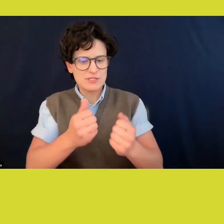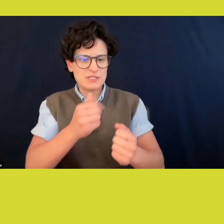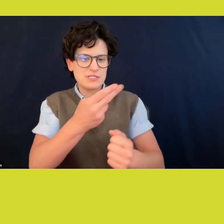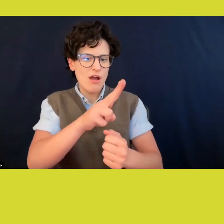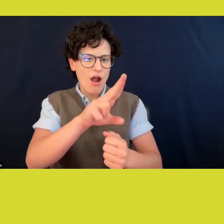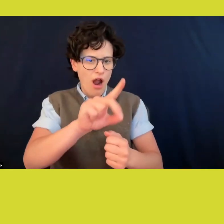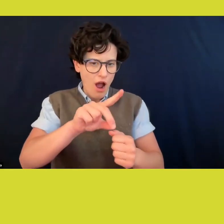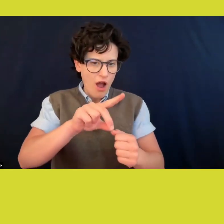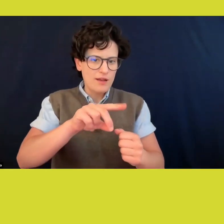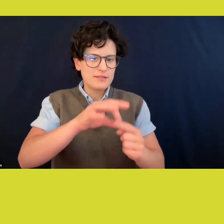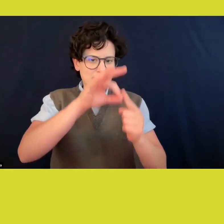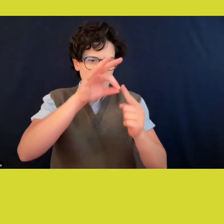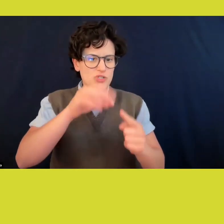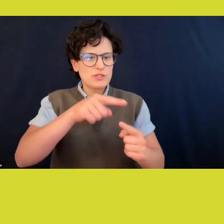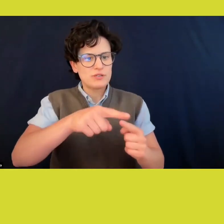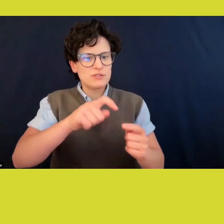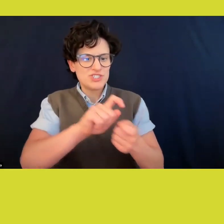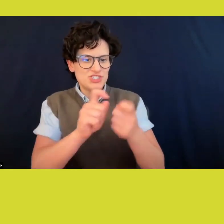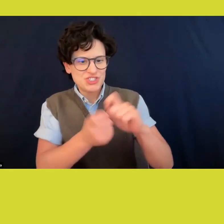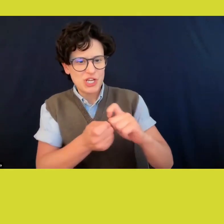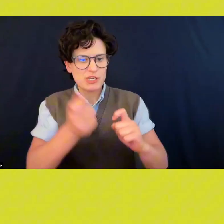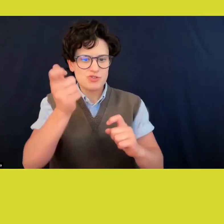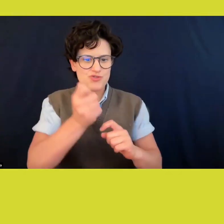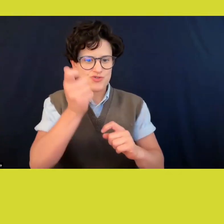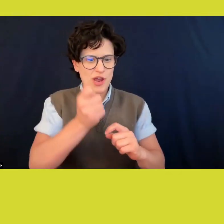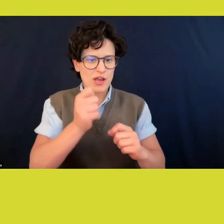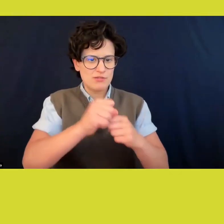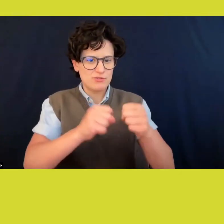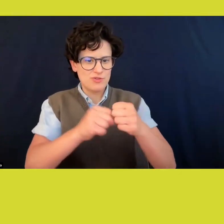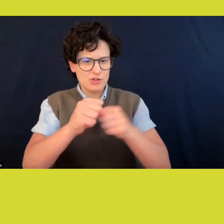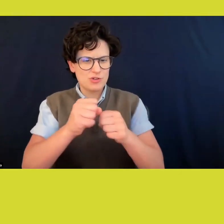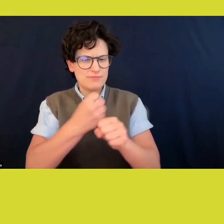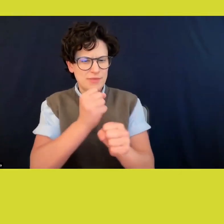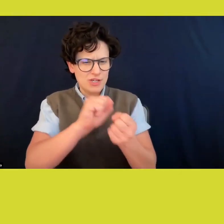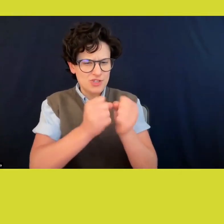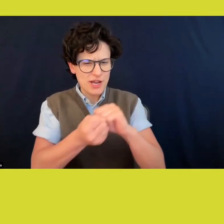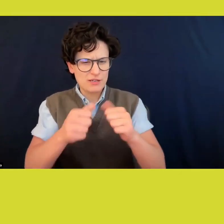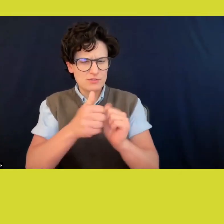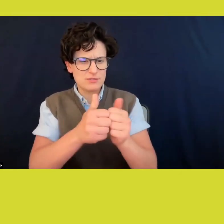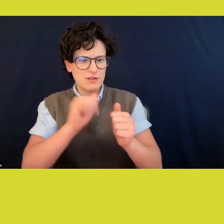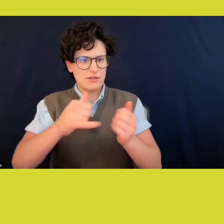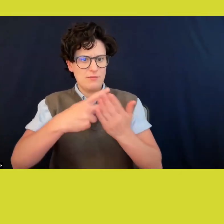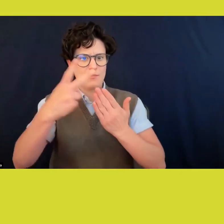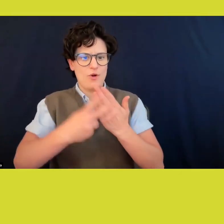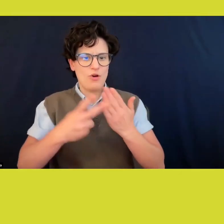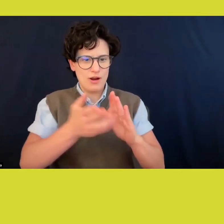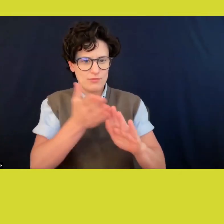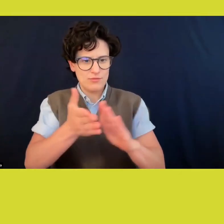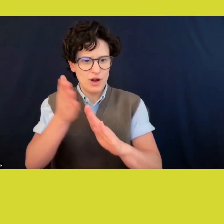and to make changes in the way that programs were operated to back away from housing first and to